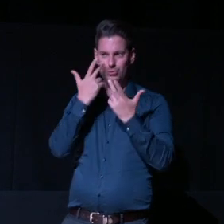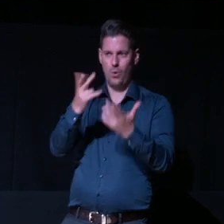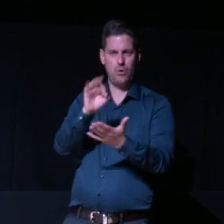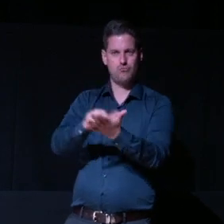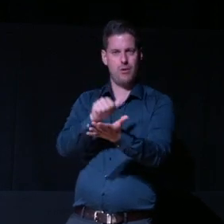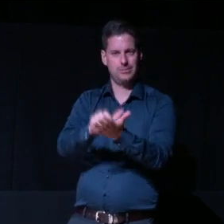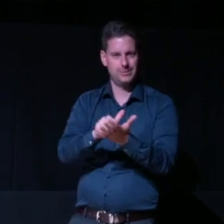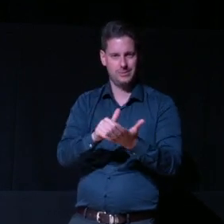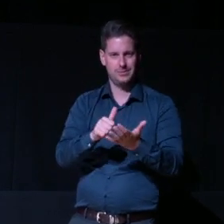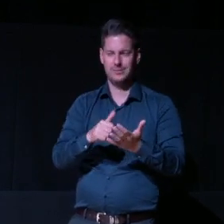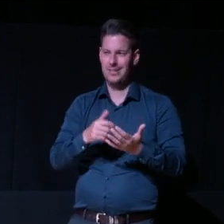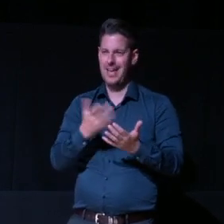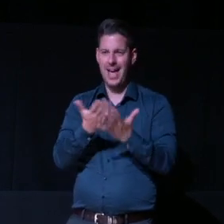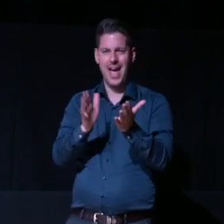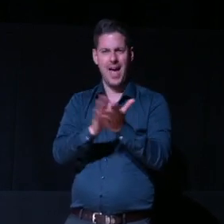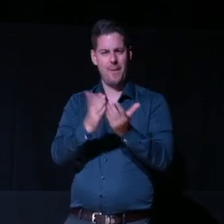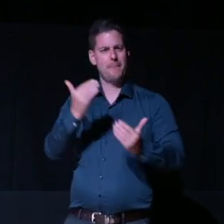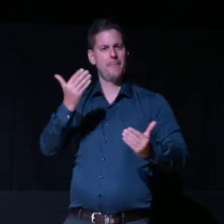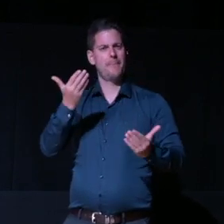How do we do it in a way I